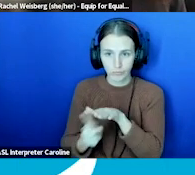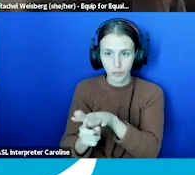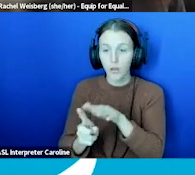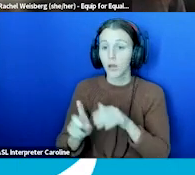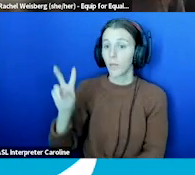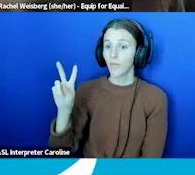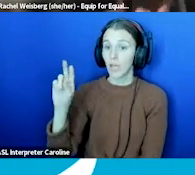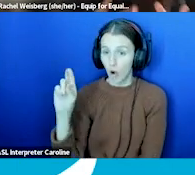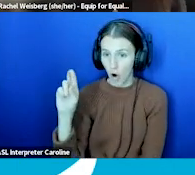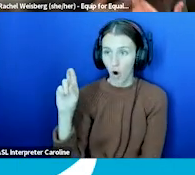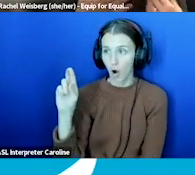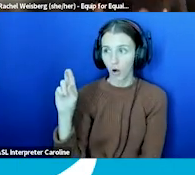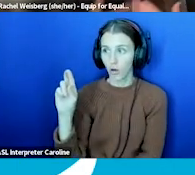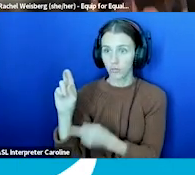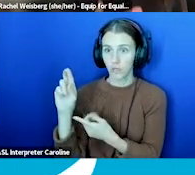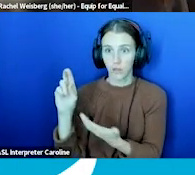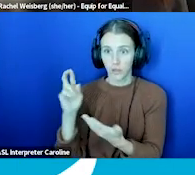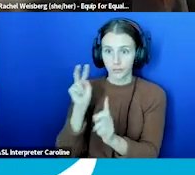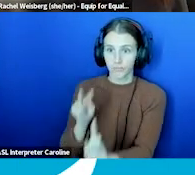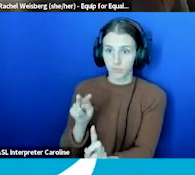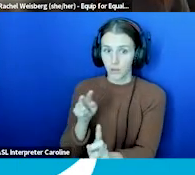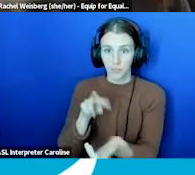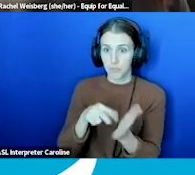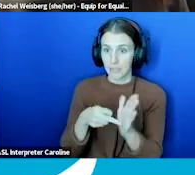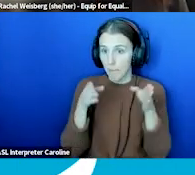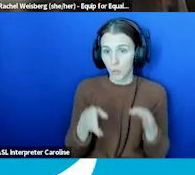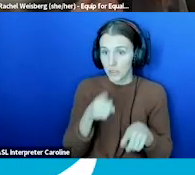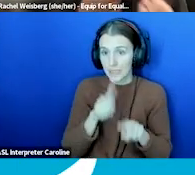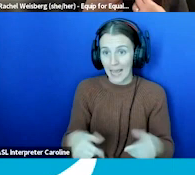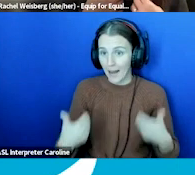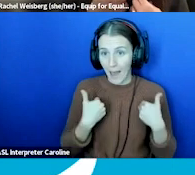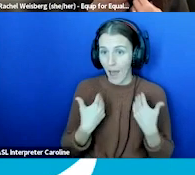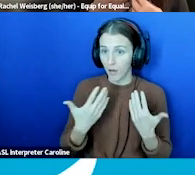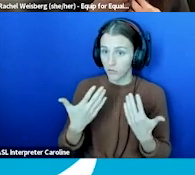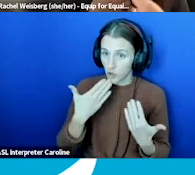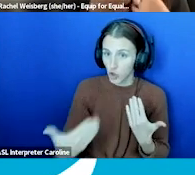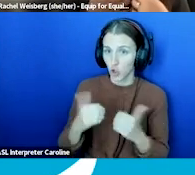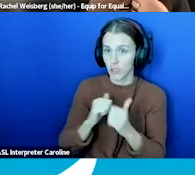AN